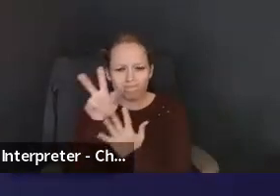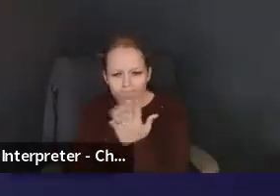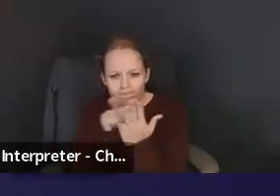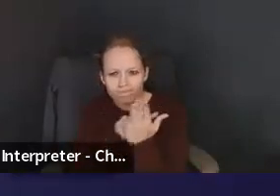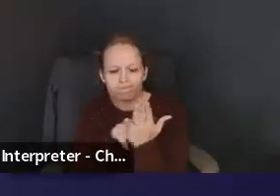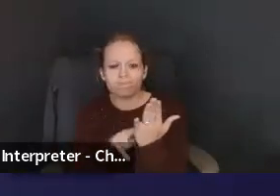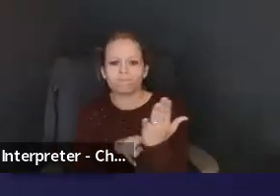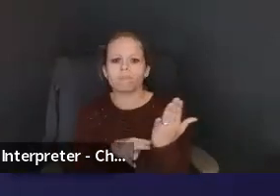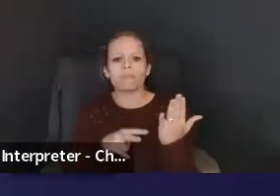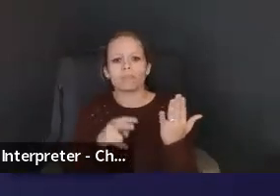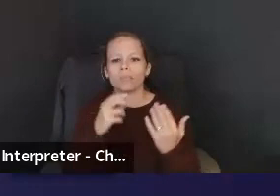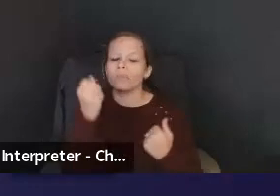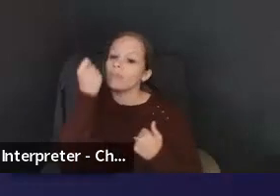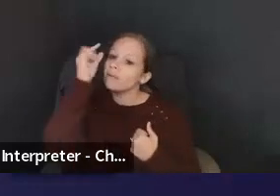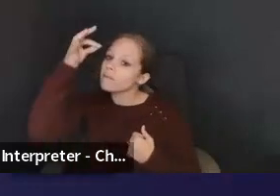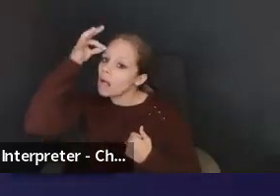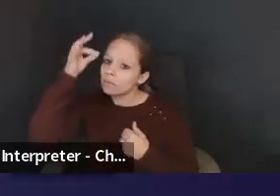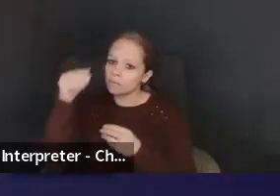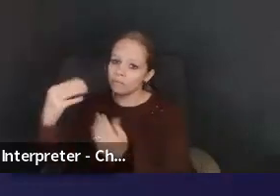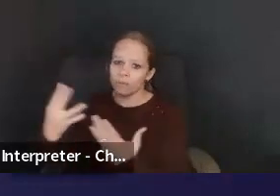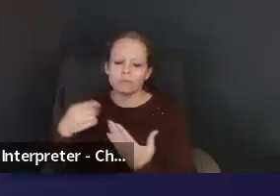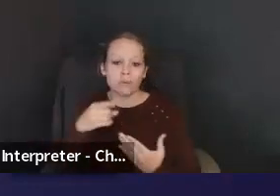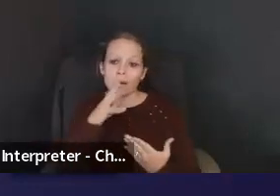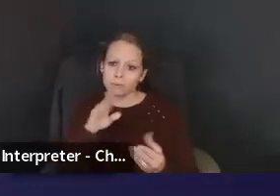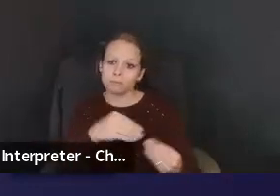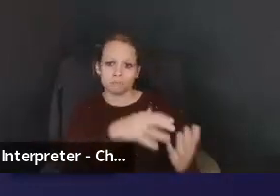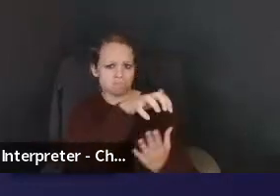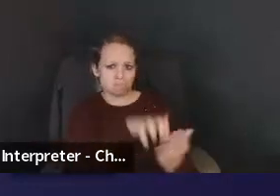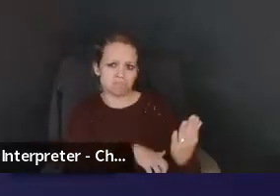these are for federal proposals, and they'll give pretty detailed feedback. Sometimes even when you